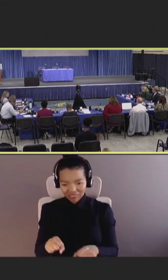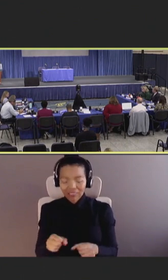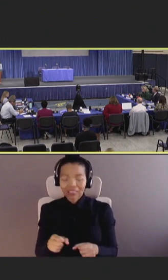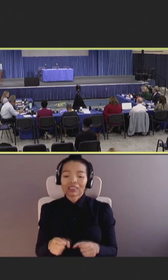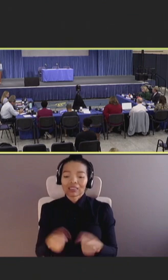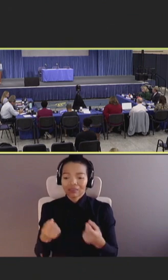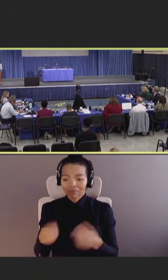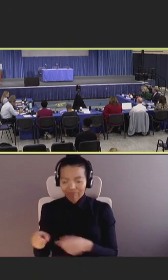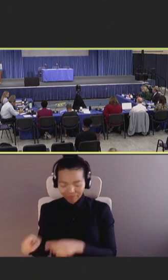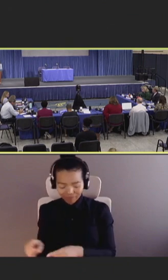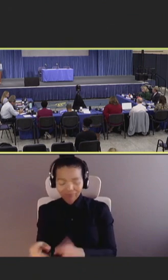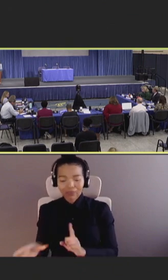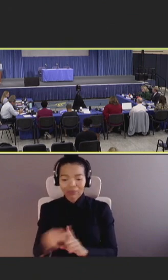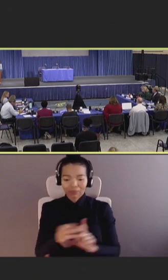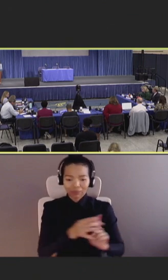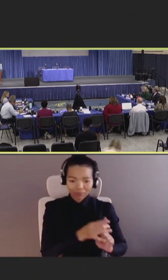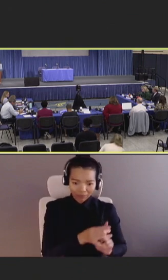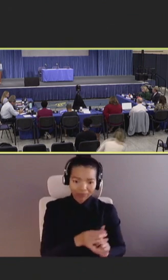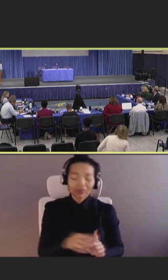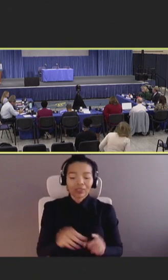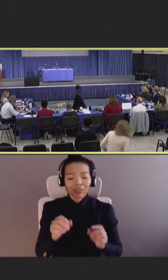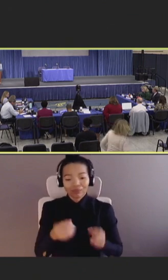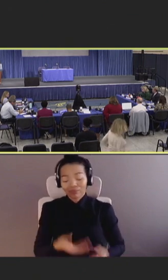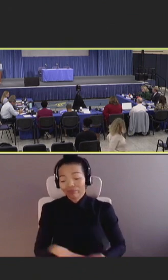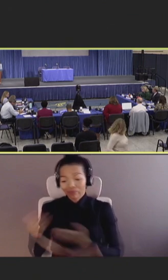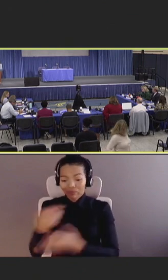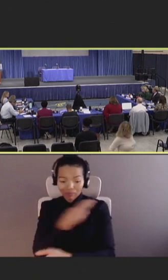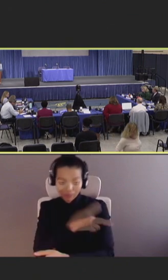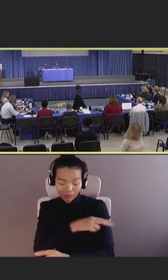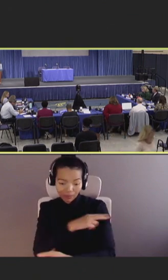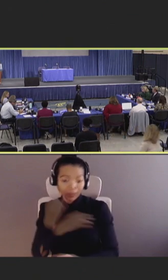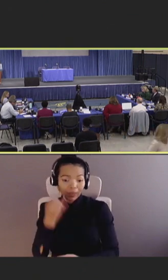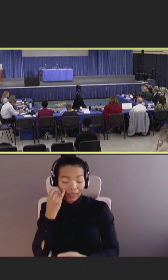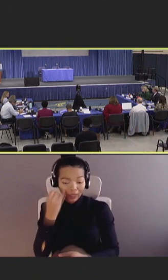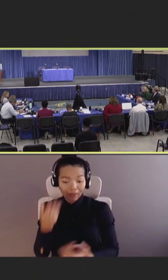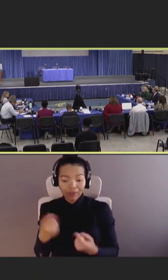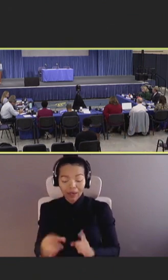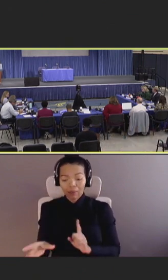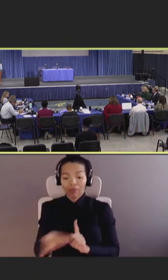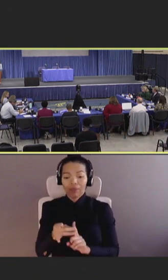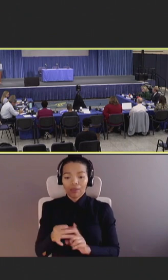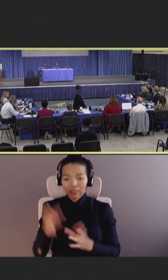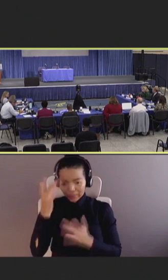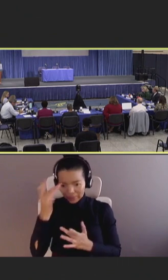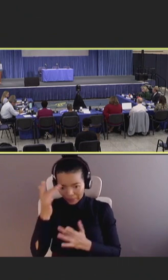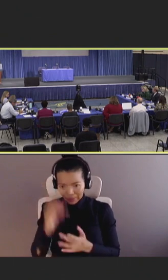if infected with viruses that cause these diseases. This includes senior citizens,